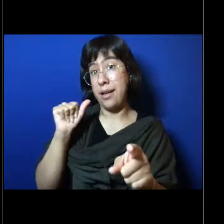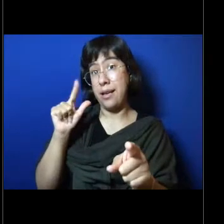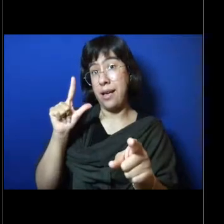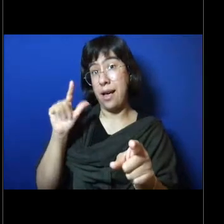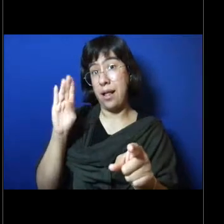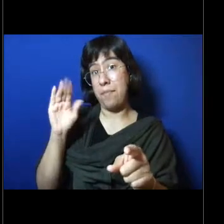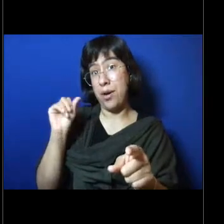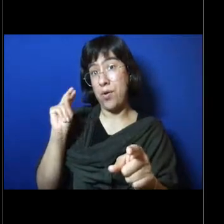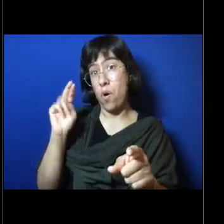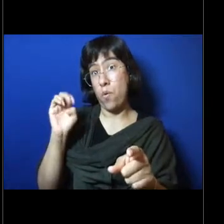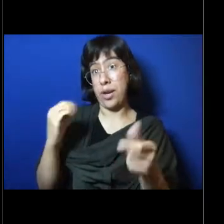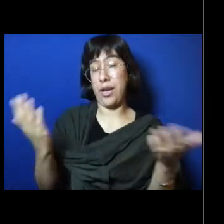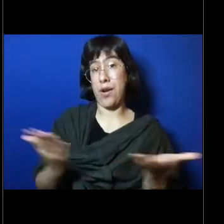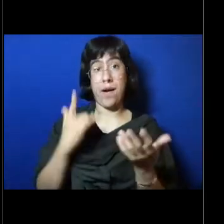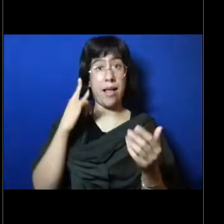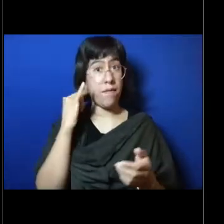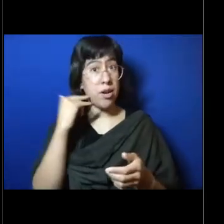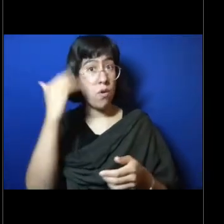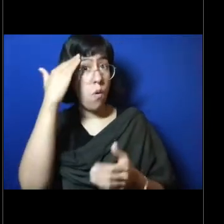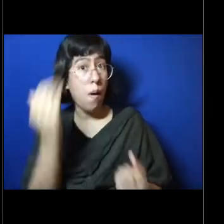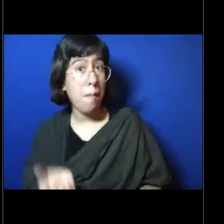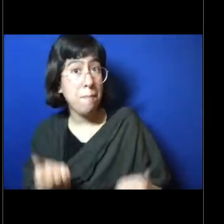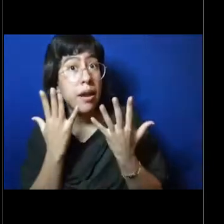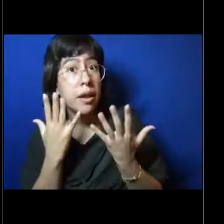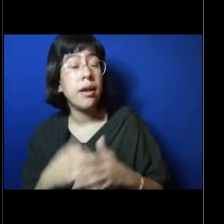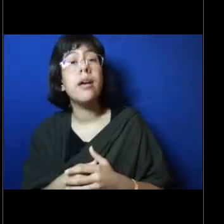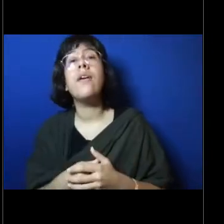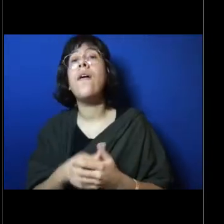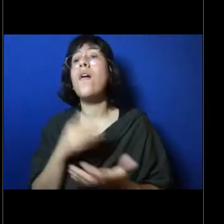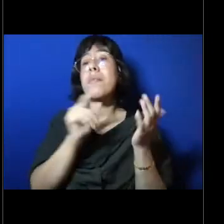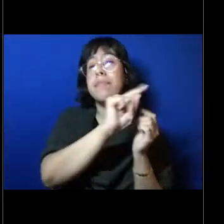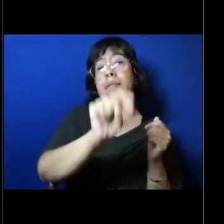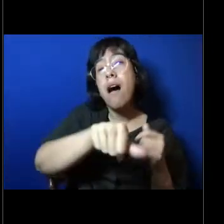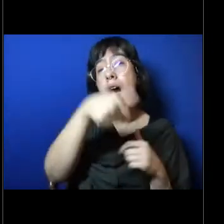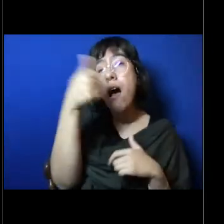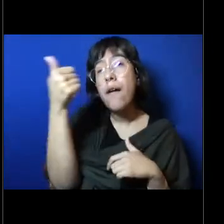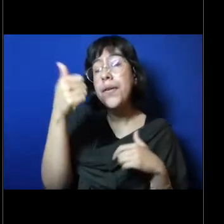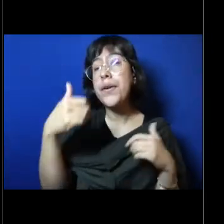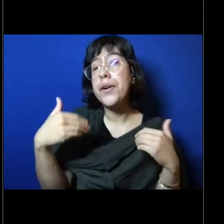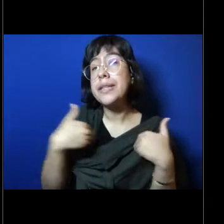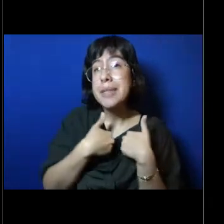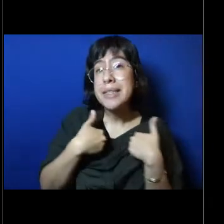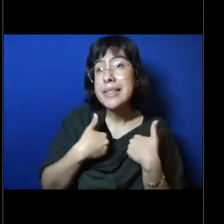or even do you know any other species that do live in California?